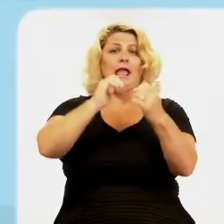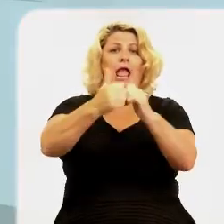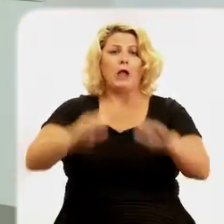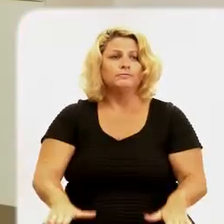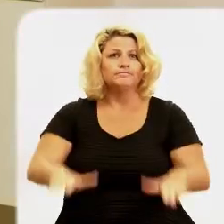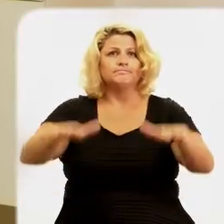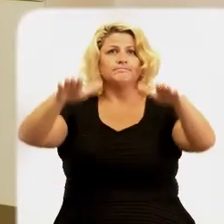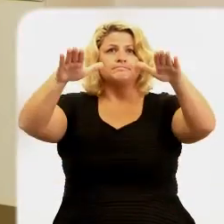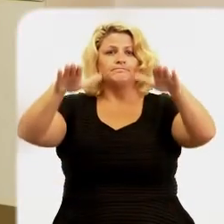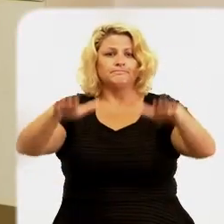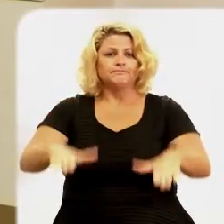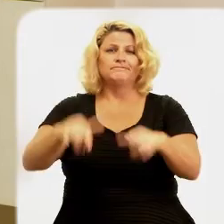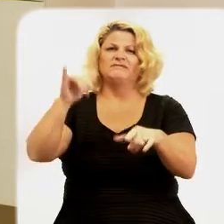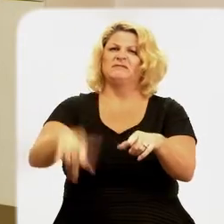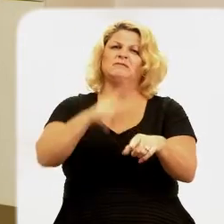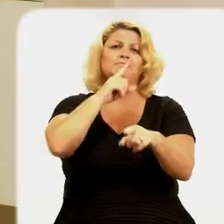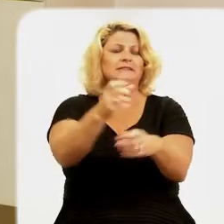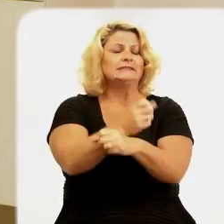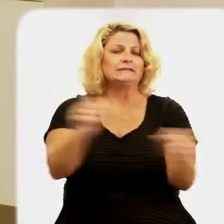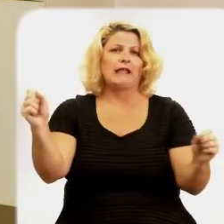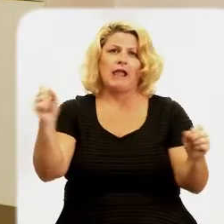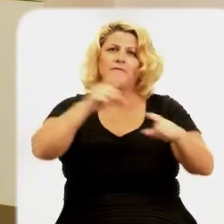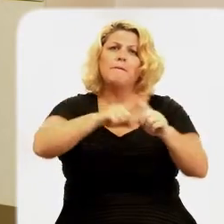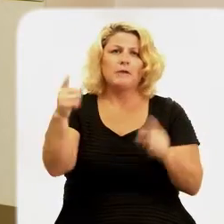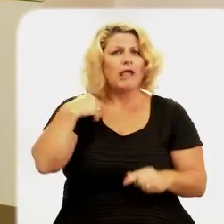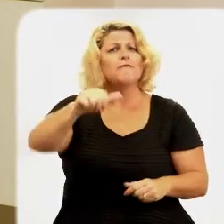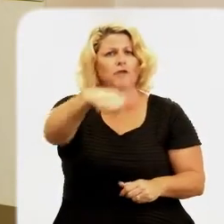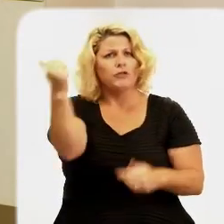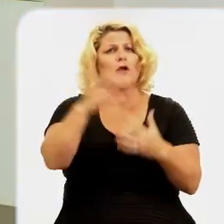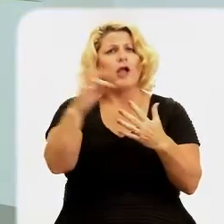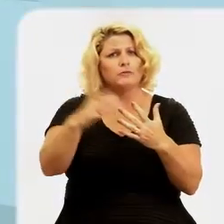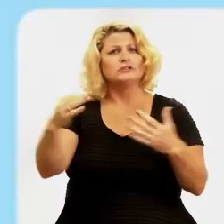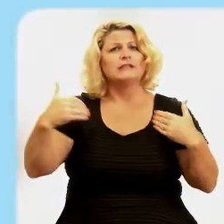Height adjustable exam tables are always the safest method, but there are other options.